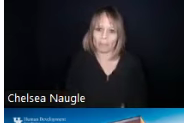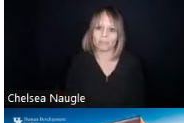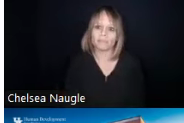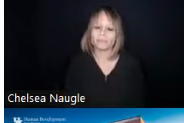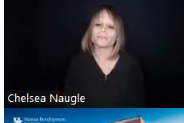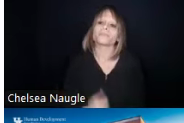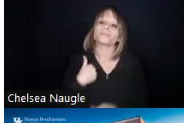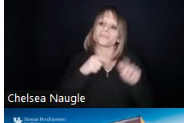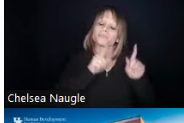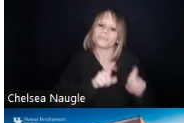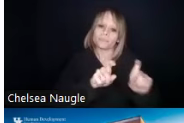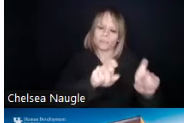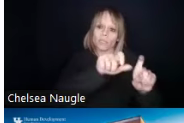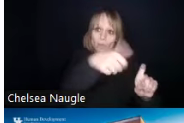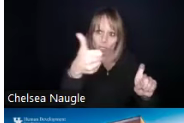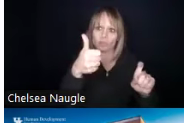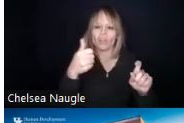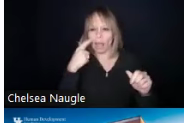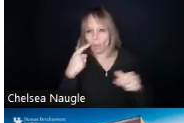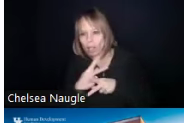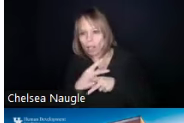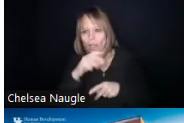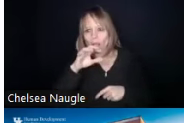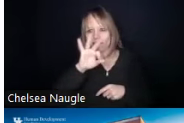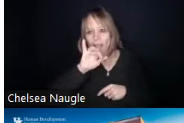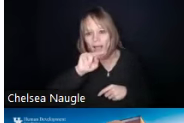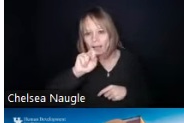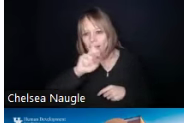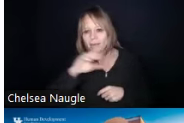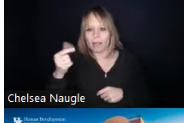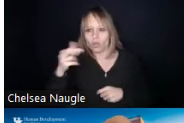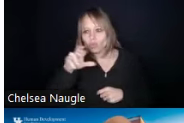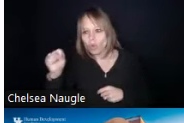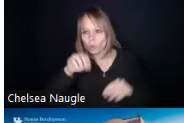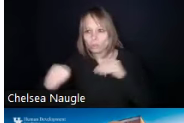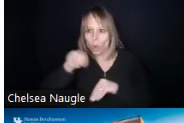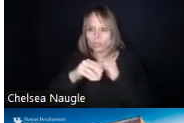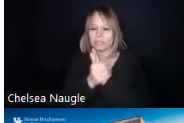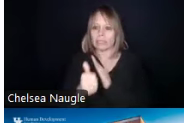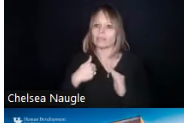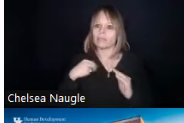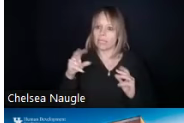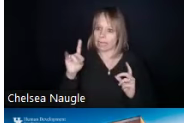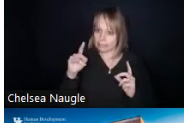I used with fine and gross motor skills. I did one running of the development coordination disorder uh tool and again